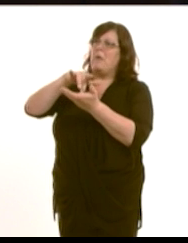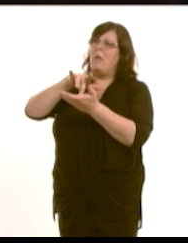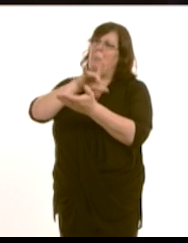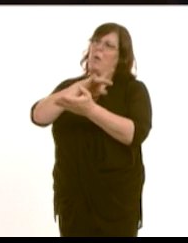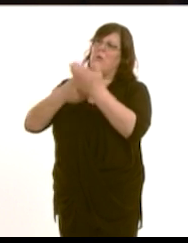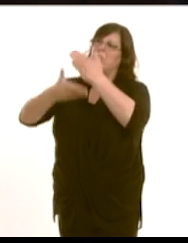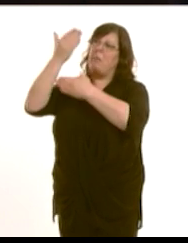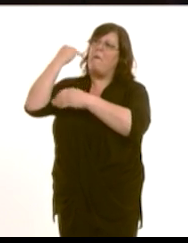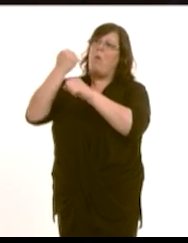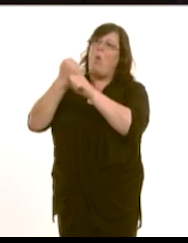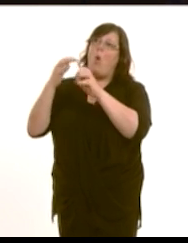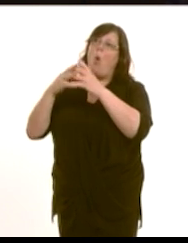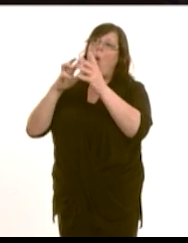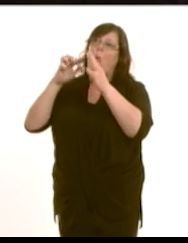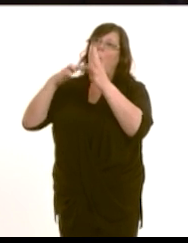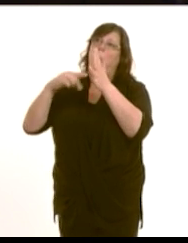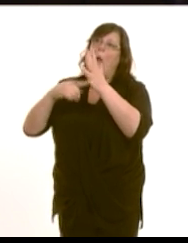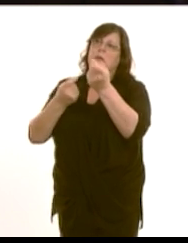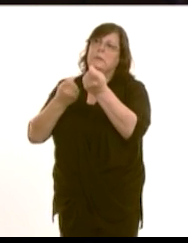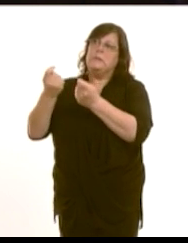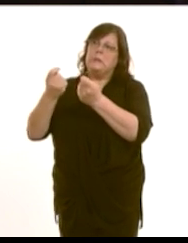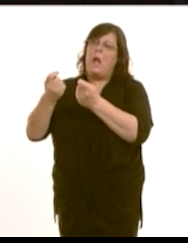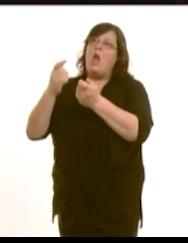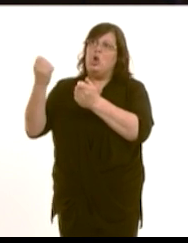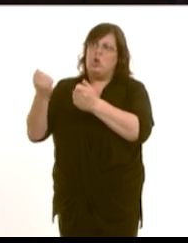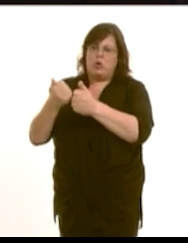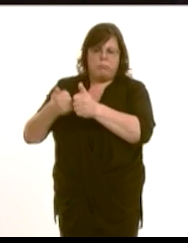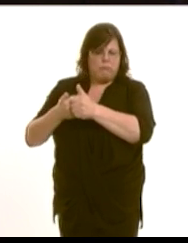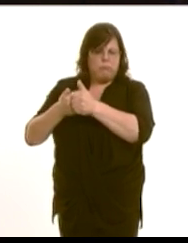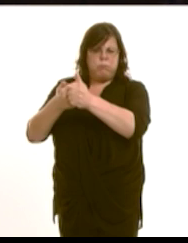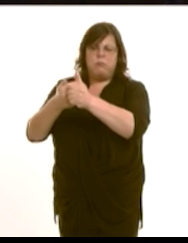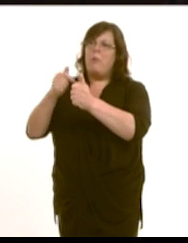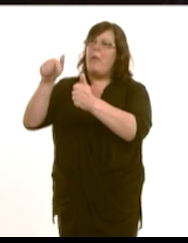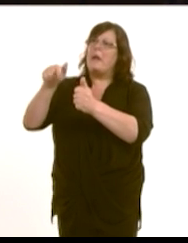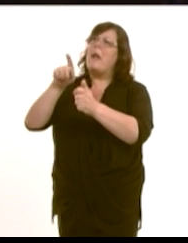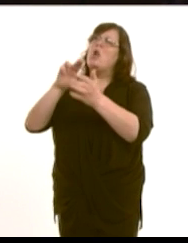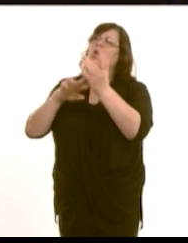should be upheld and does he agree that this distinct status for Newport should be enshrined